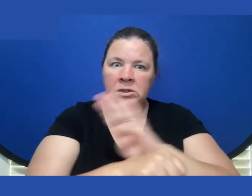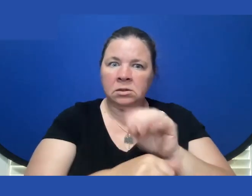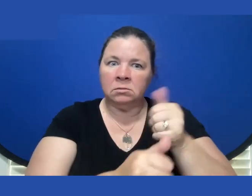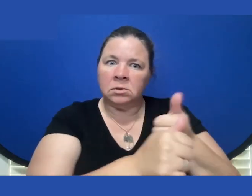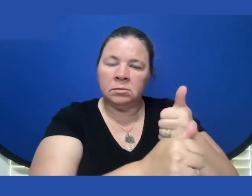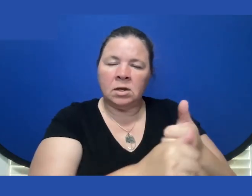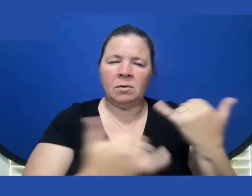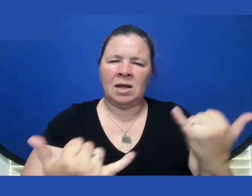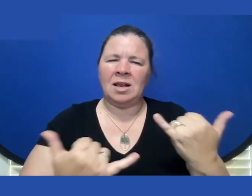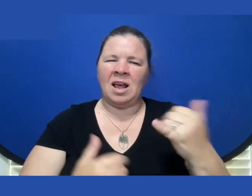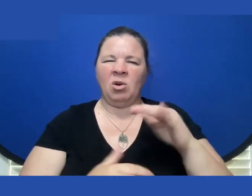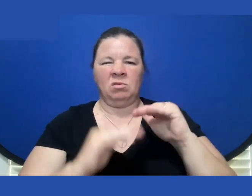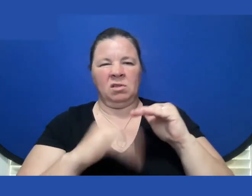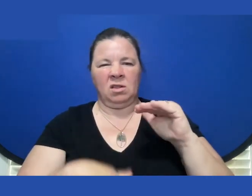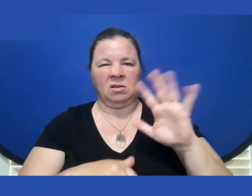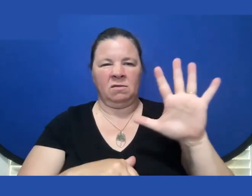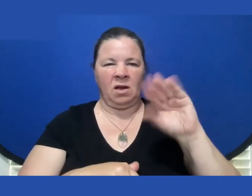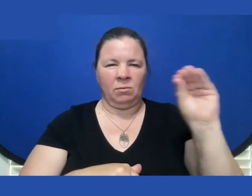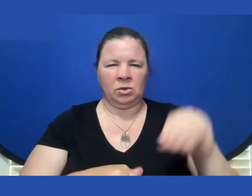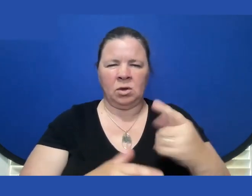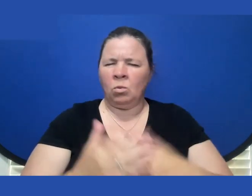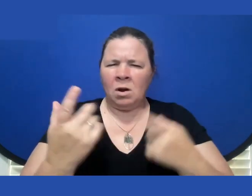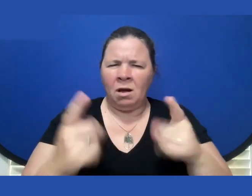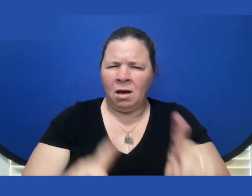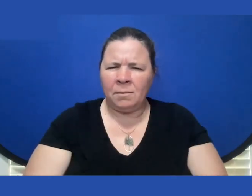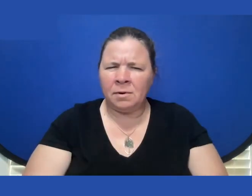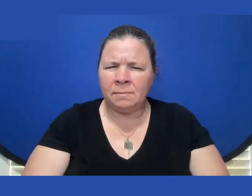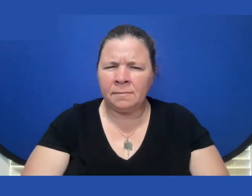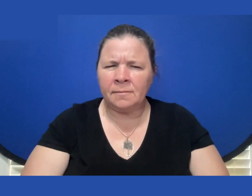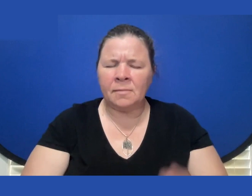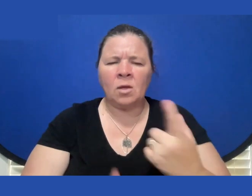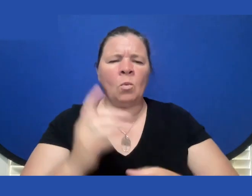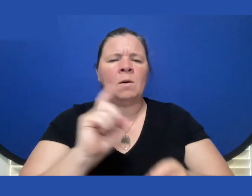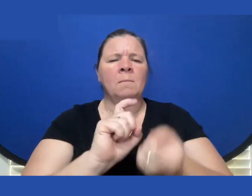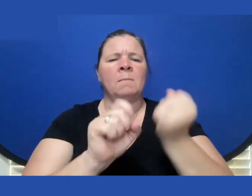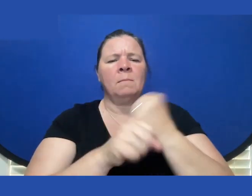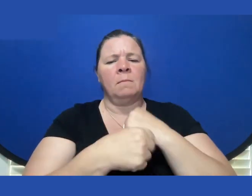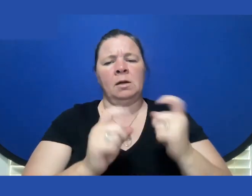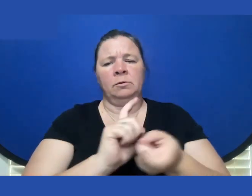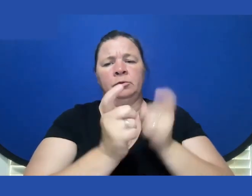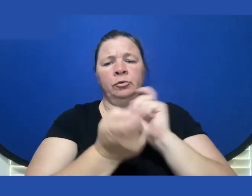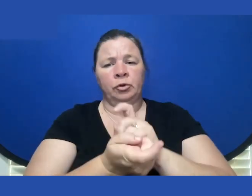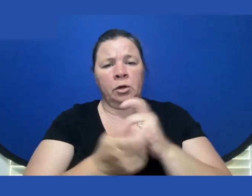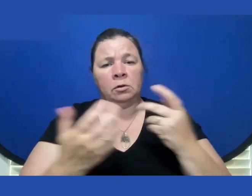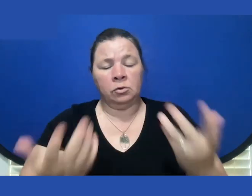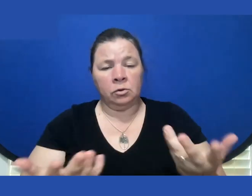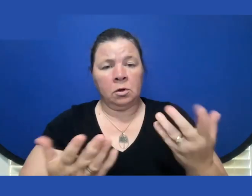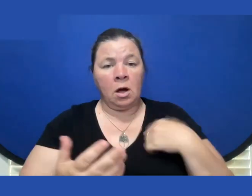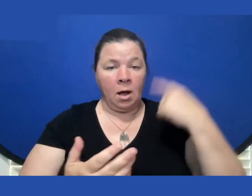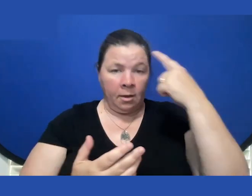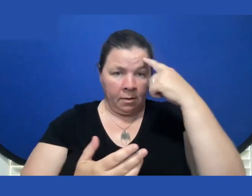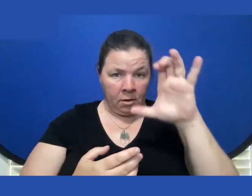more critical questions, "What is happening?" Right? "What has made that change?" But I think at the core, you know,